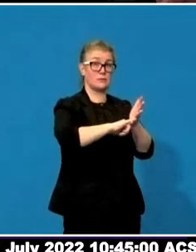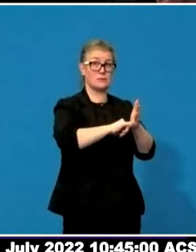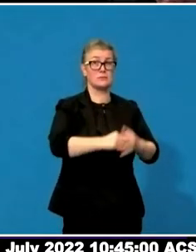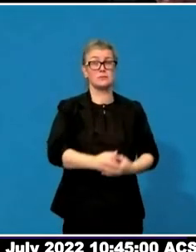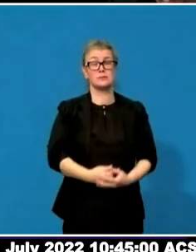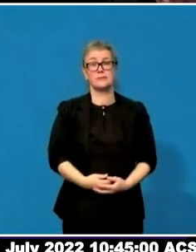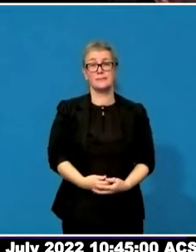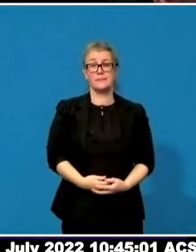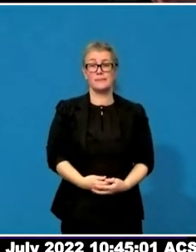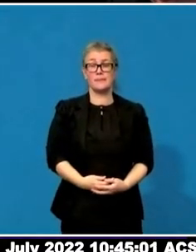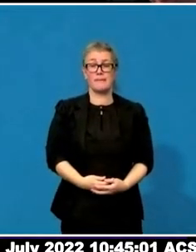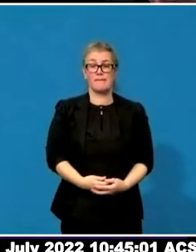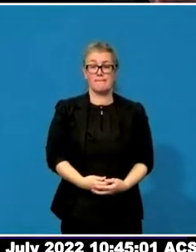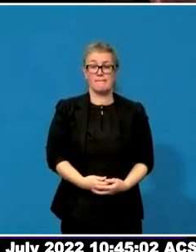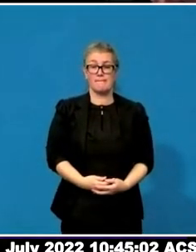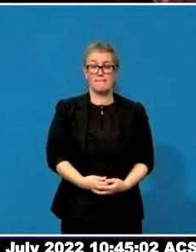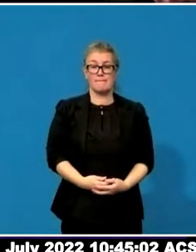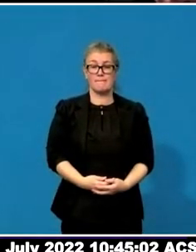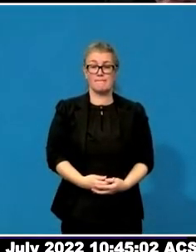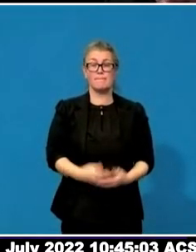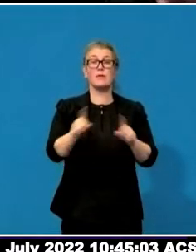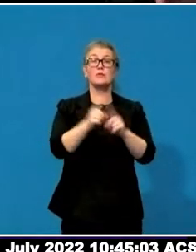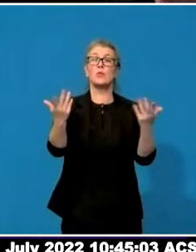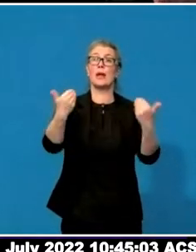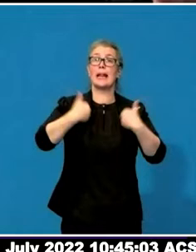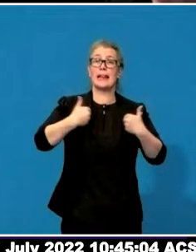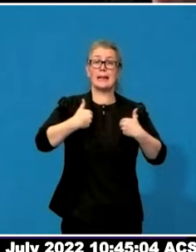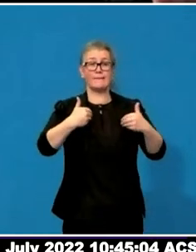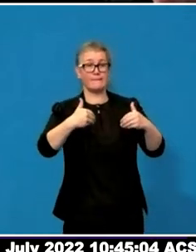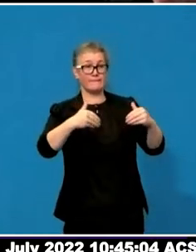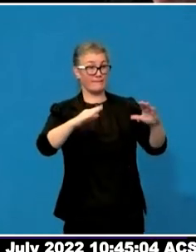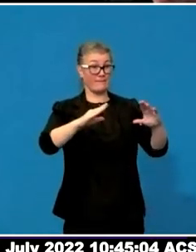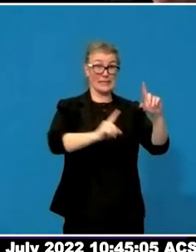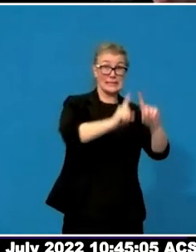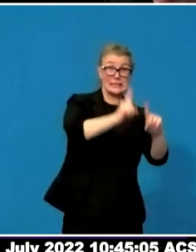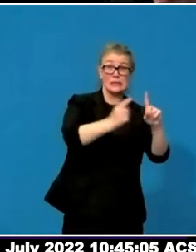There are also geographical differences with remote applicants ineligible at a rate of 27